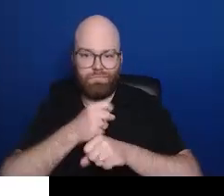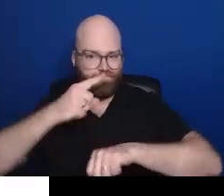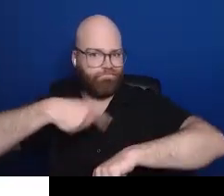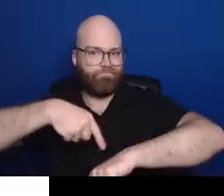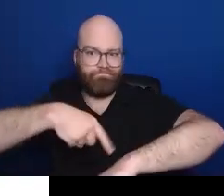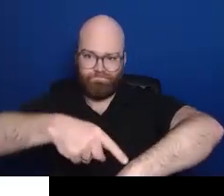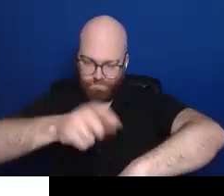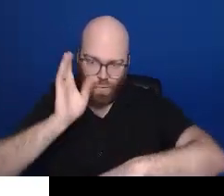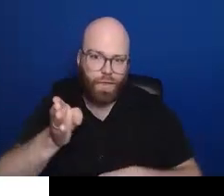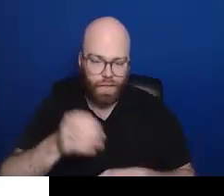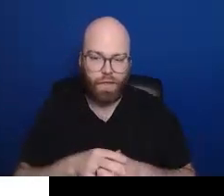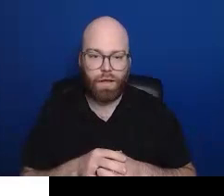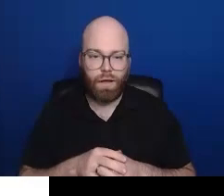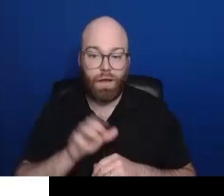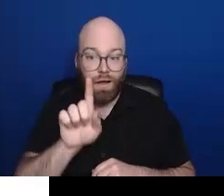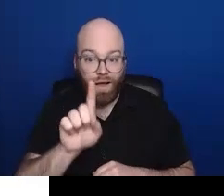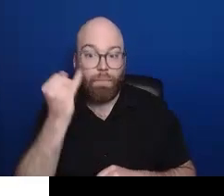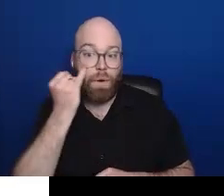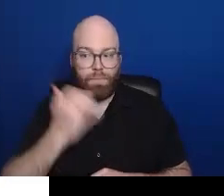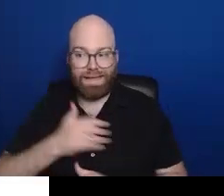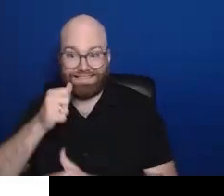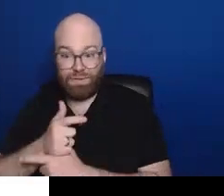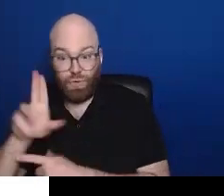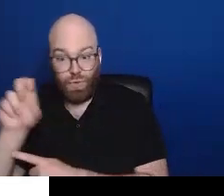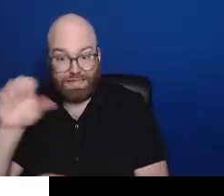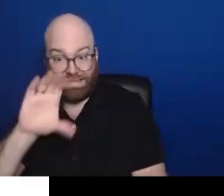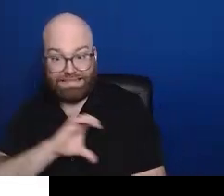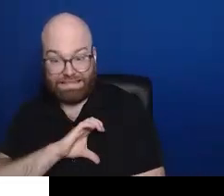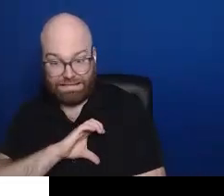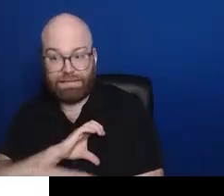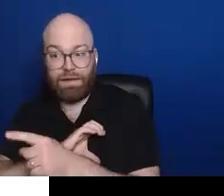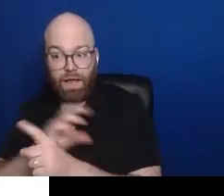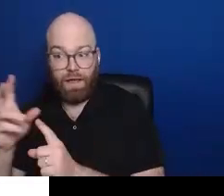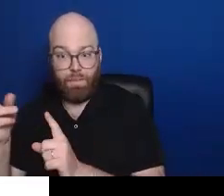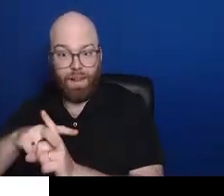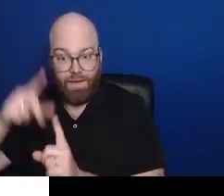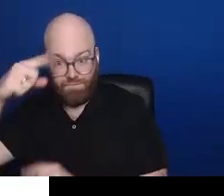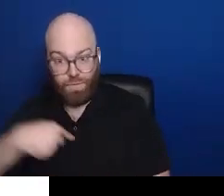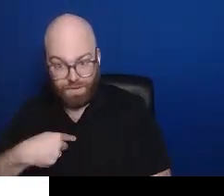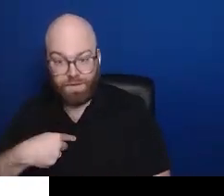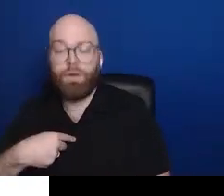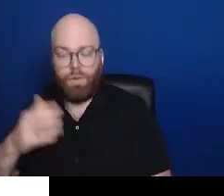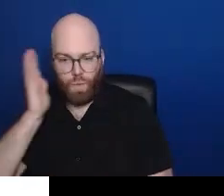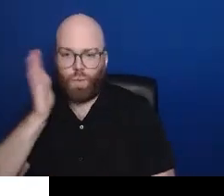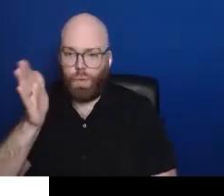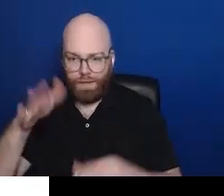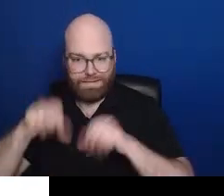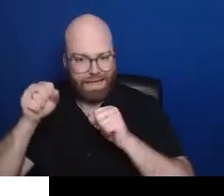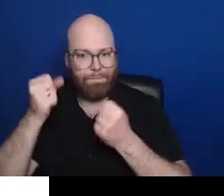citizen sisters filing for me, it's going to be years. I'm talking about those 20 plus years for a visa to become available.